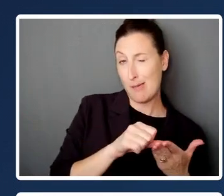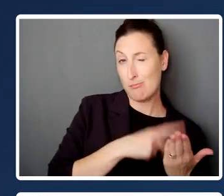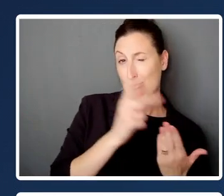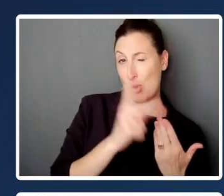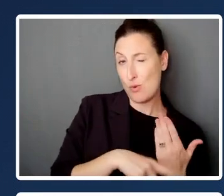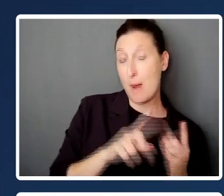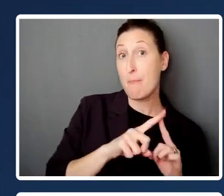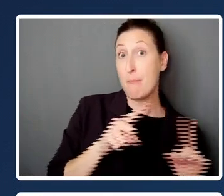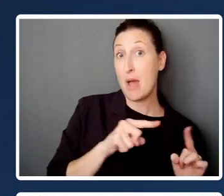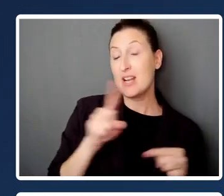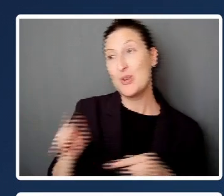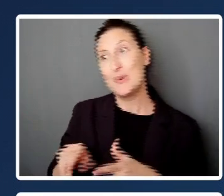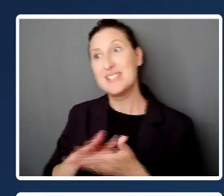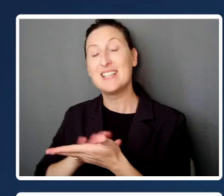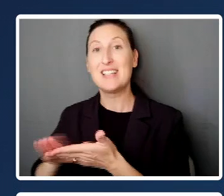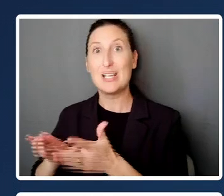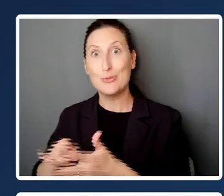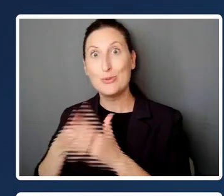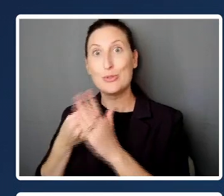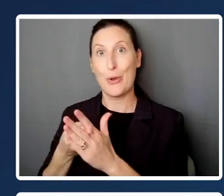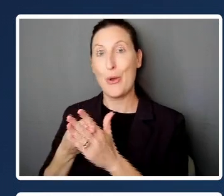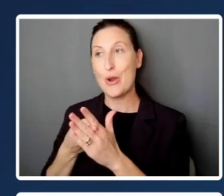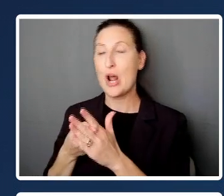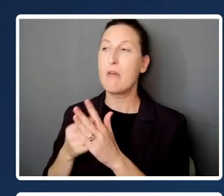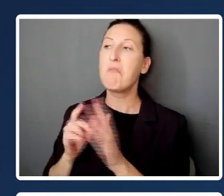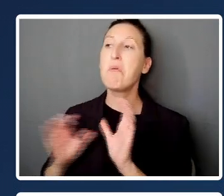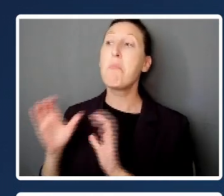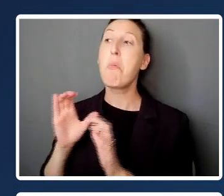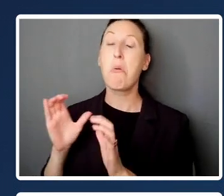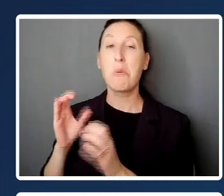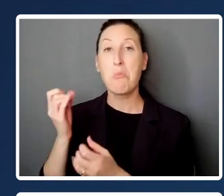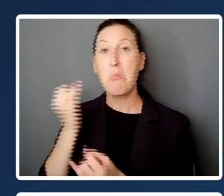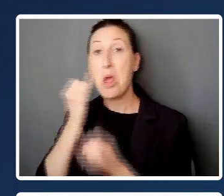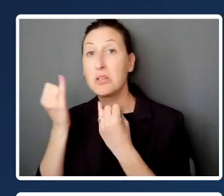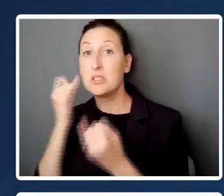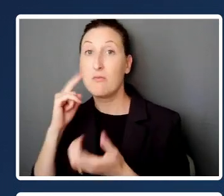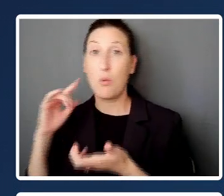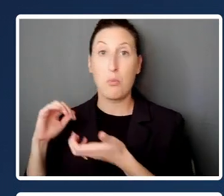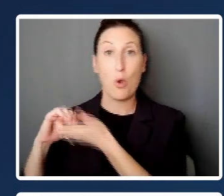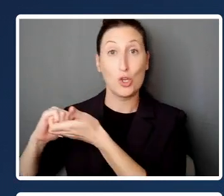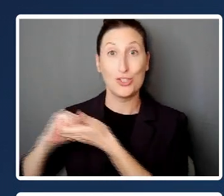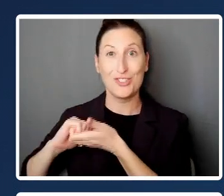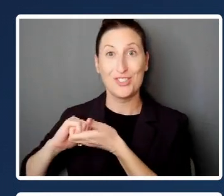this idea a little bit of partnering. And so, then once that relationship was established,